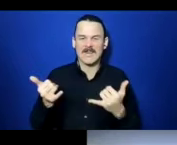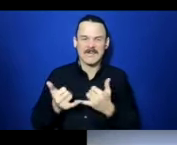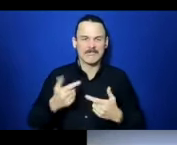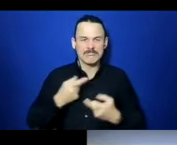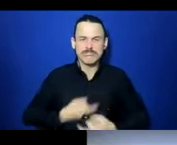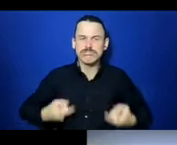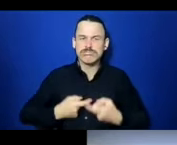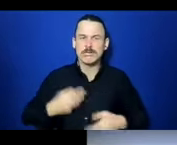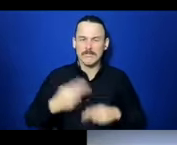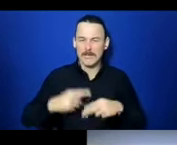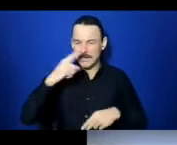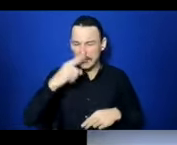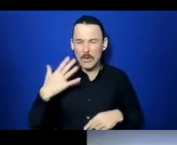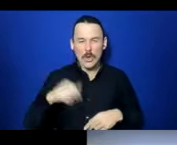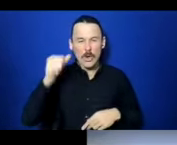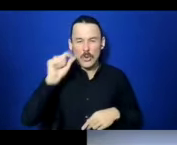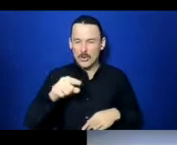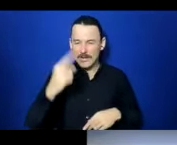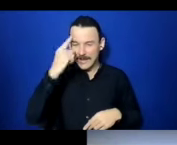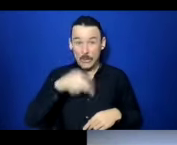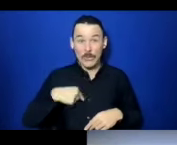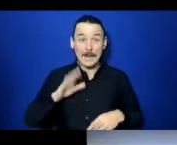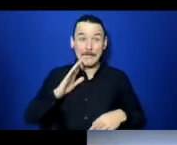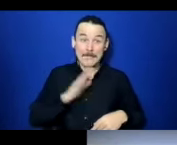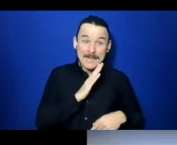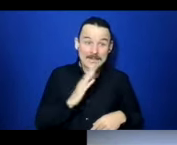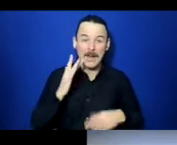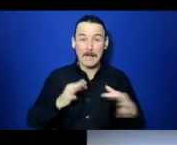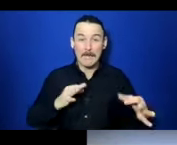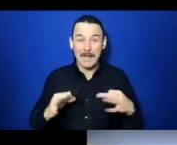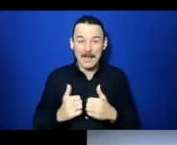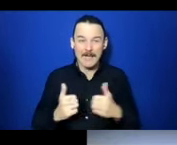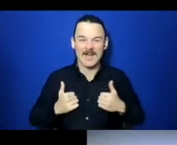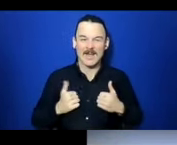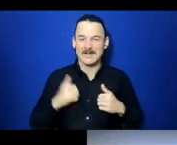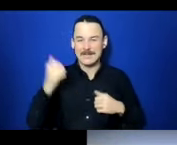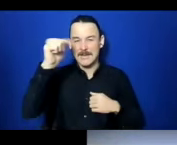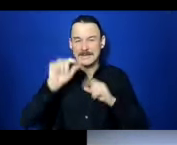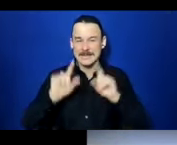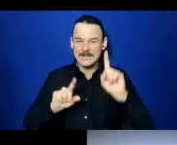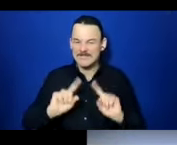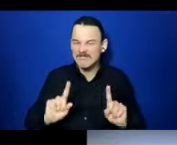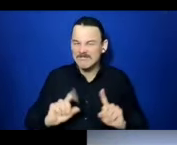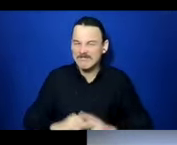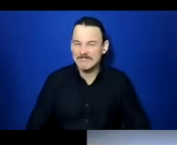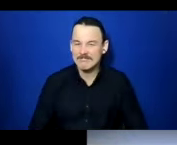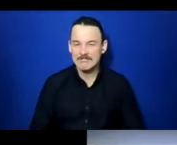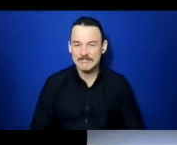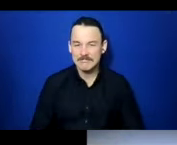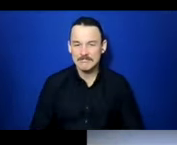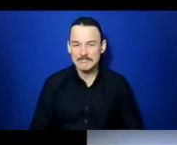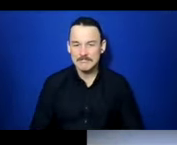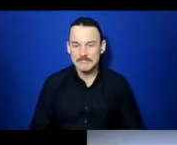[Victor Santiago Pineda] There we go, can you hear me.